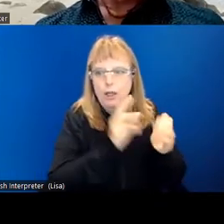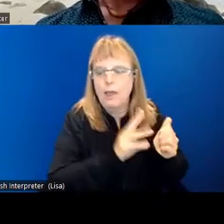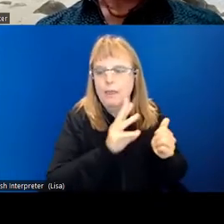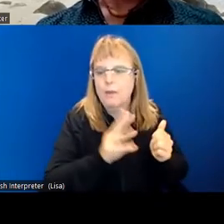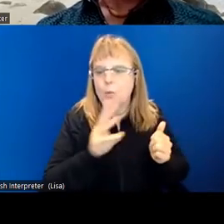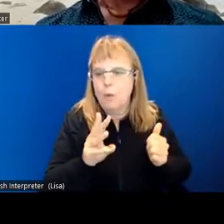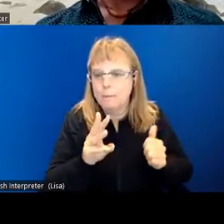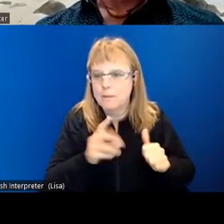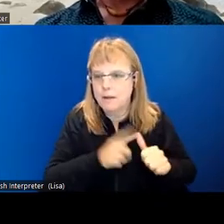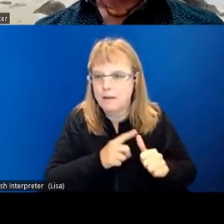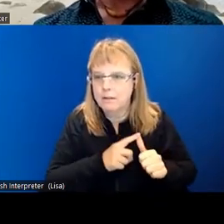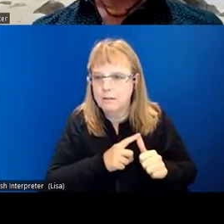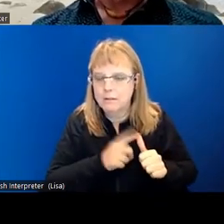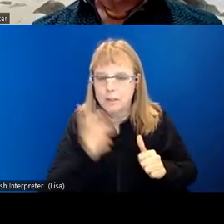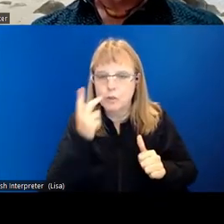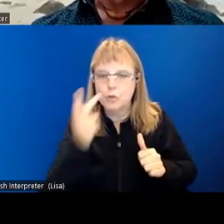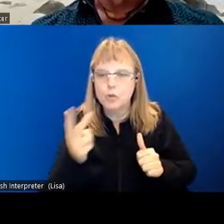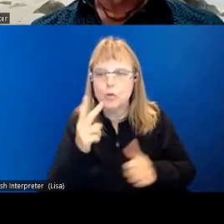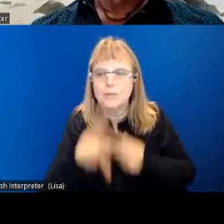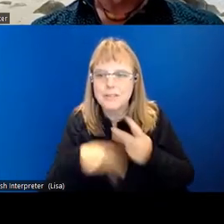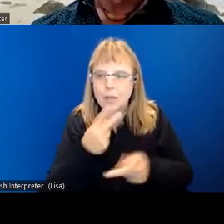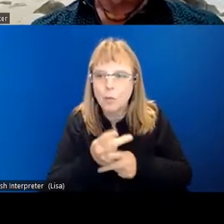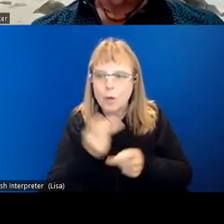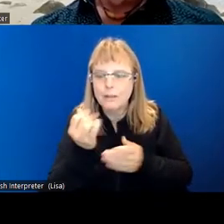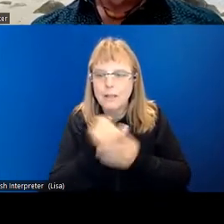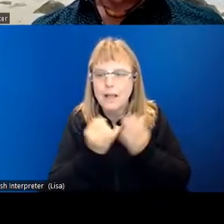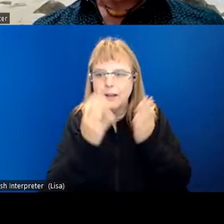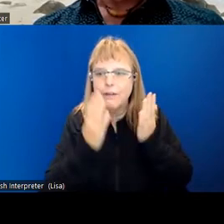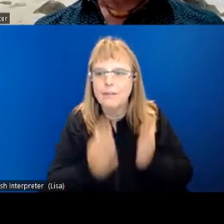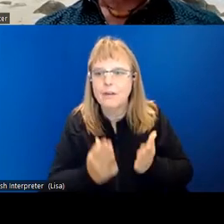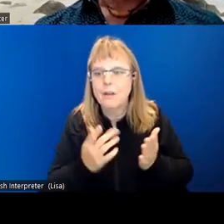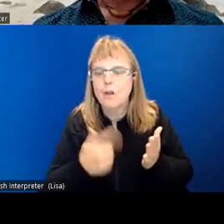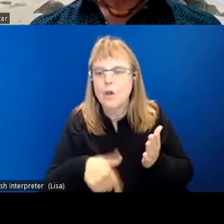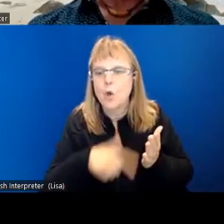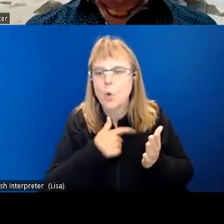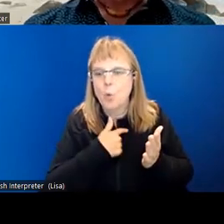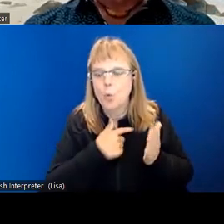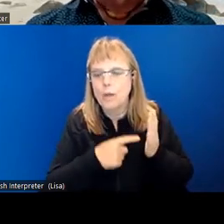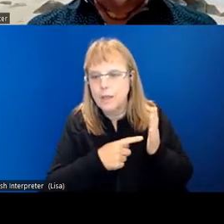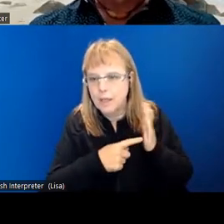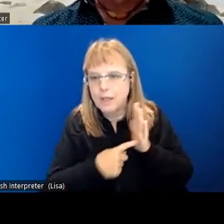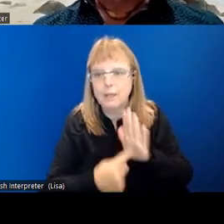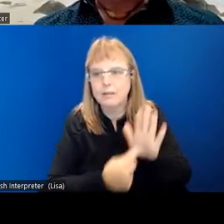to see what types of artists we present. And I will respond more quickly